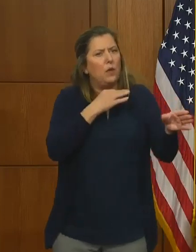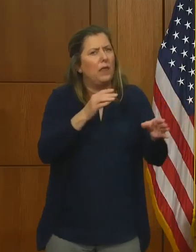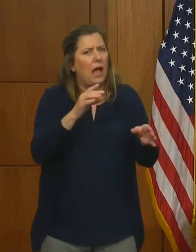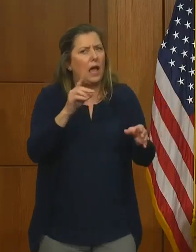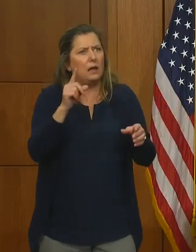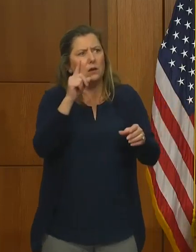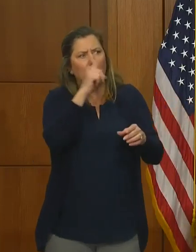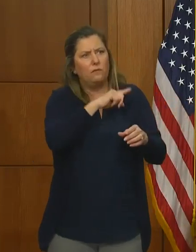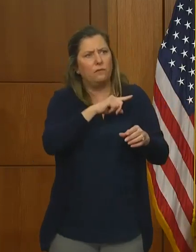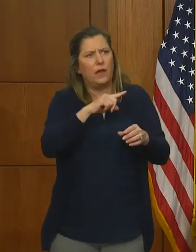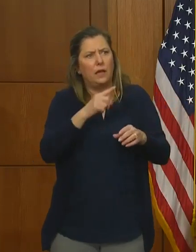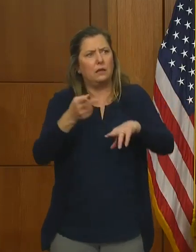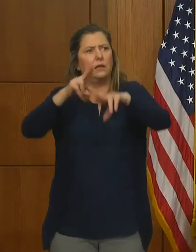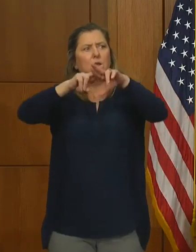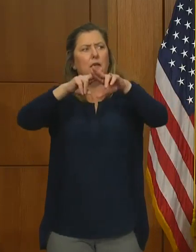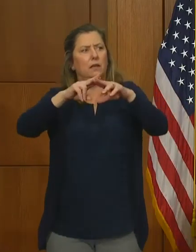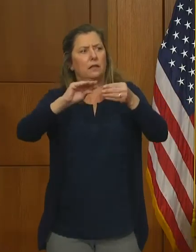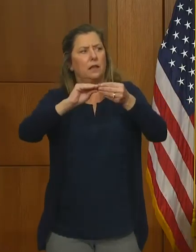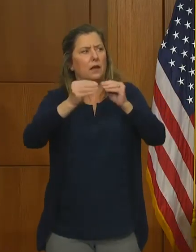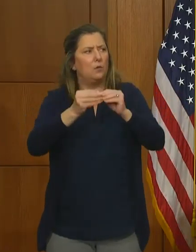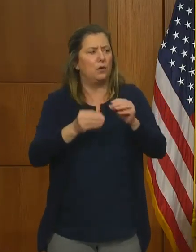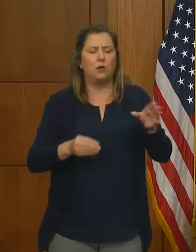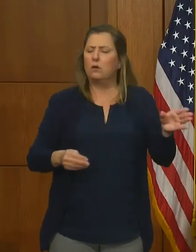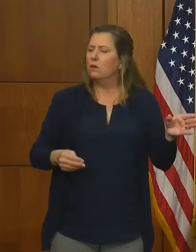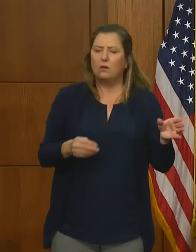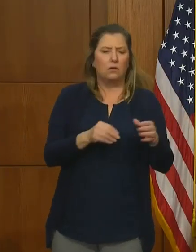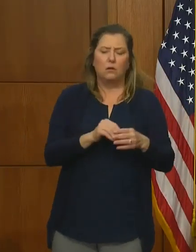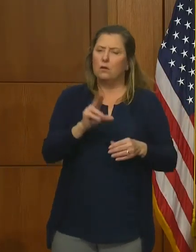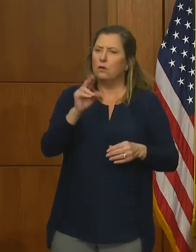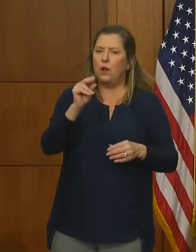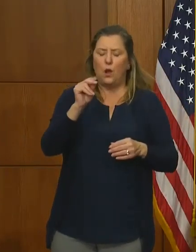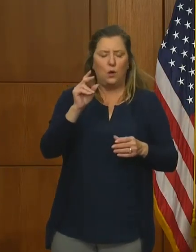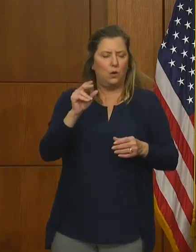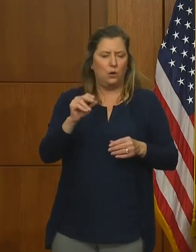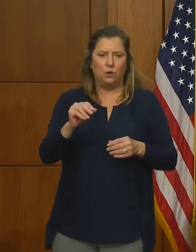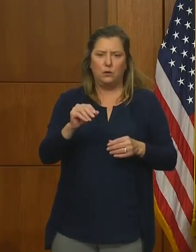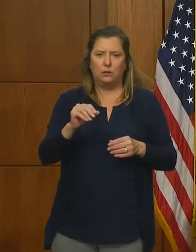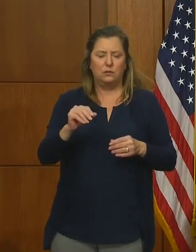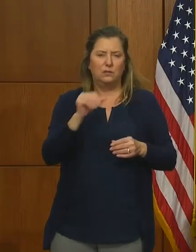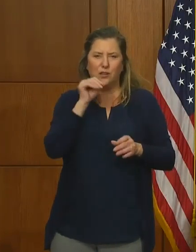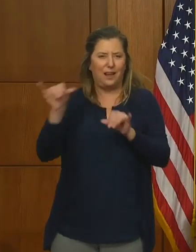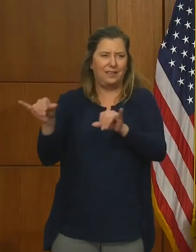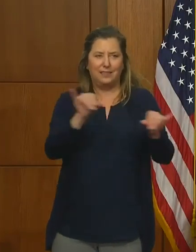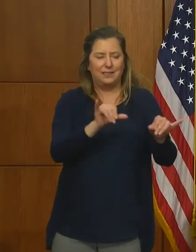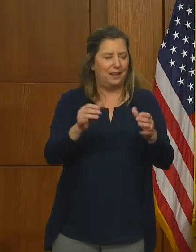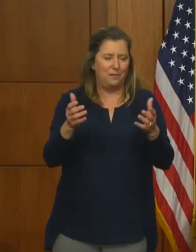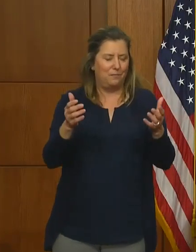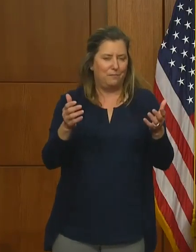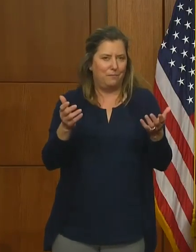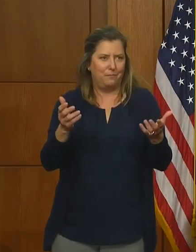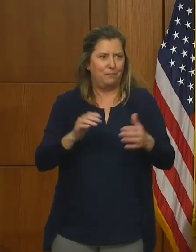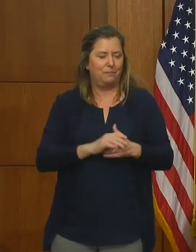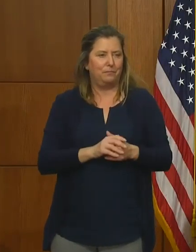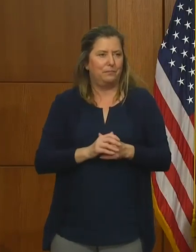GONNA DO IS CONTACT US. THE NUMBER THAT I DON'T QUITE UNDERSTAND THAT IT DOESN'T ARTIFICIALLY INFLATE THE NUMBER